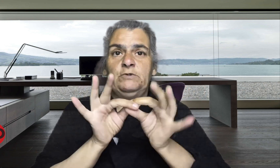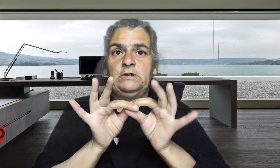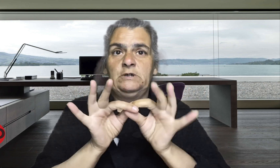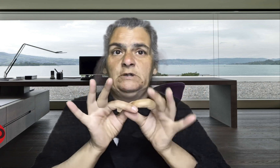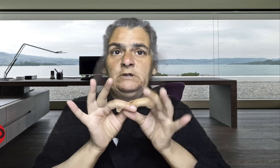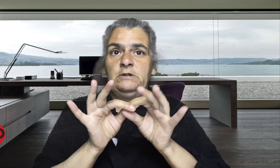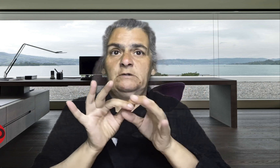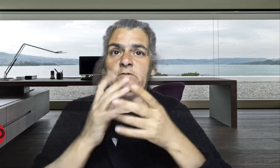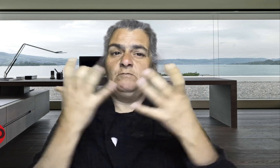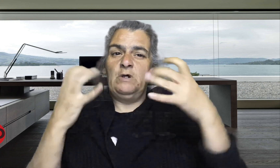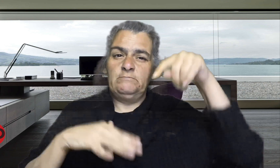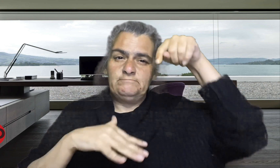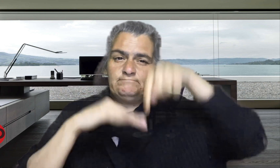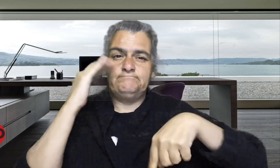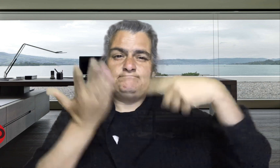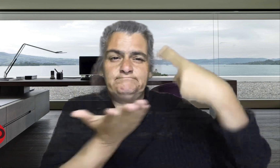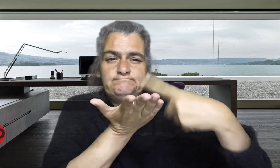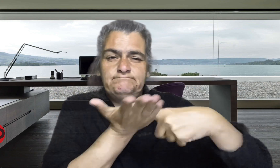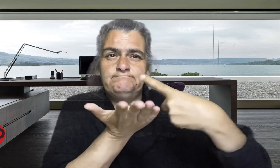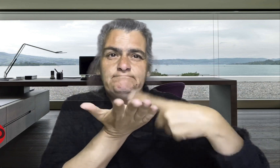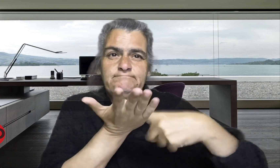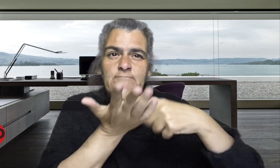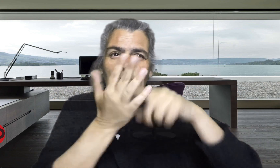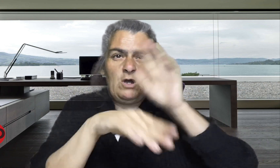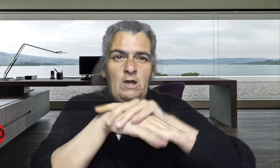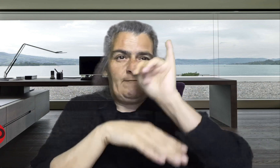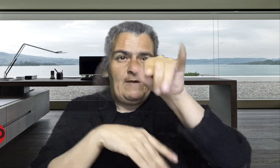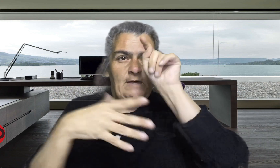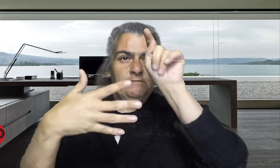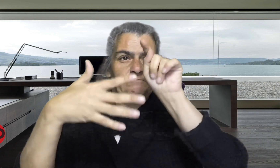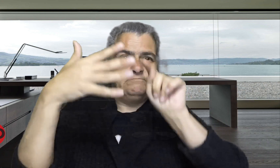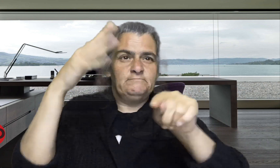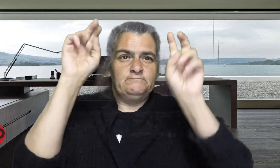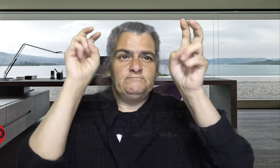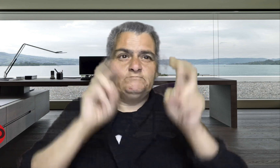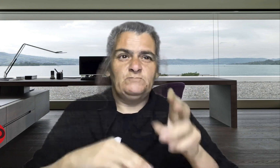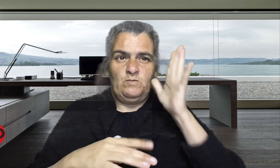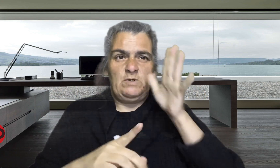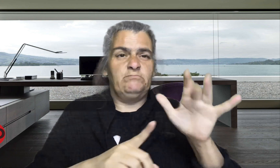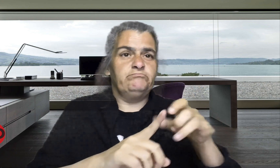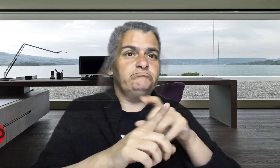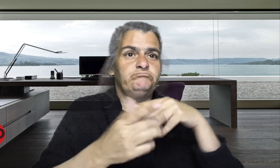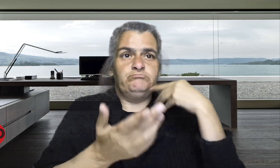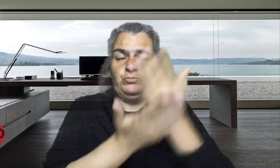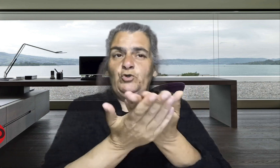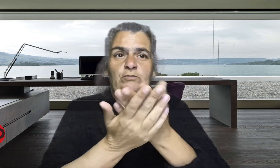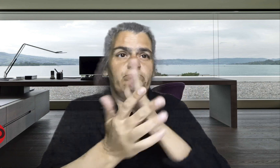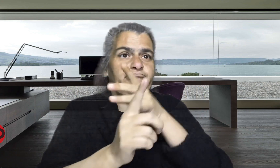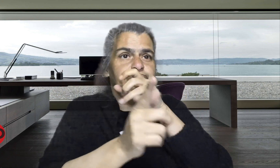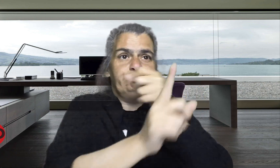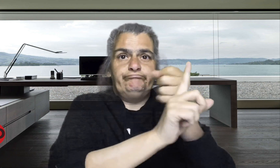on these topics would prove improbable while final determinations